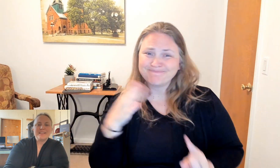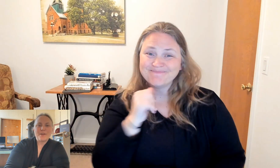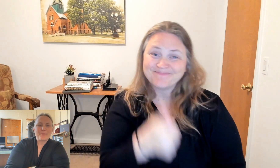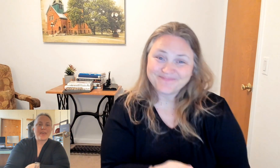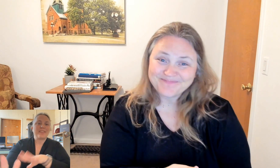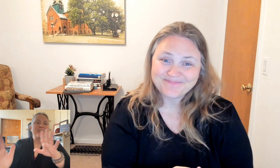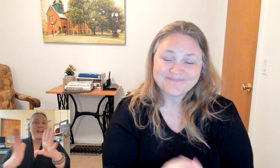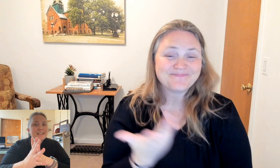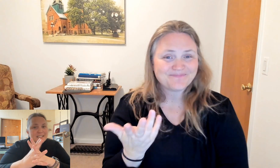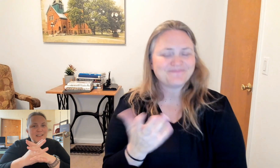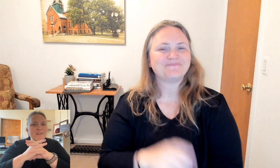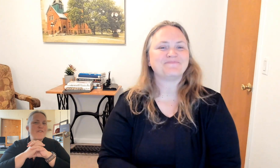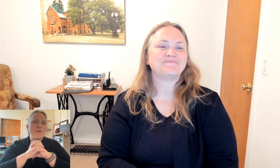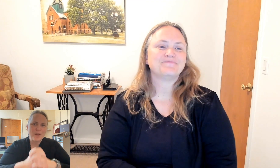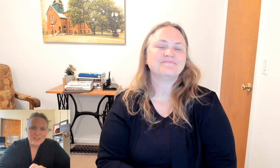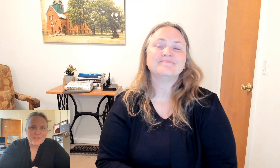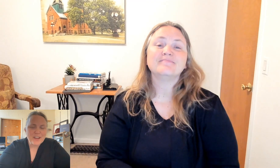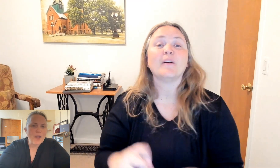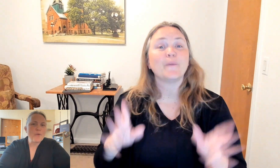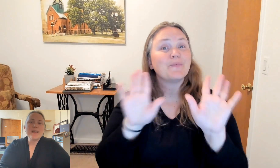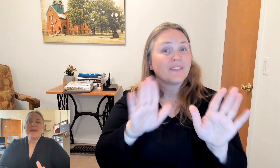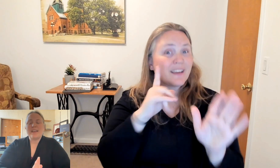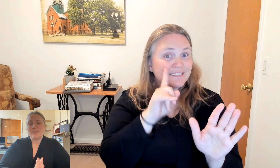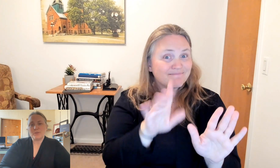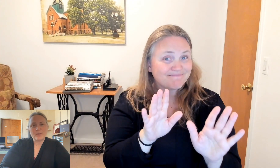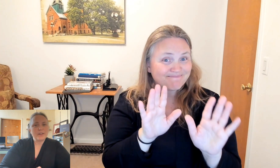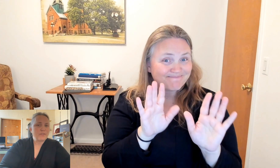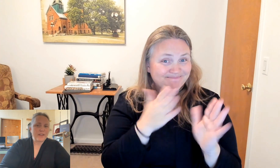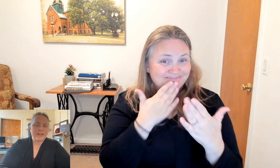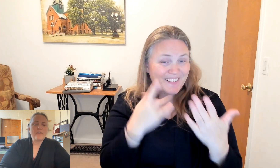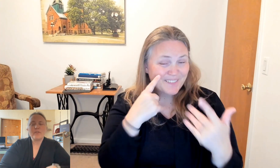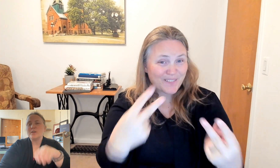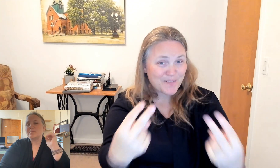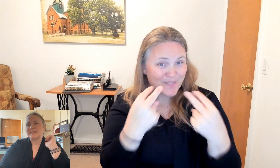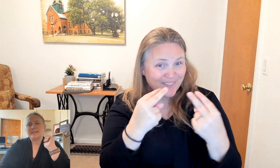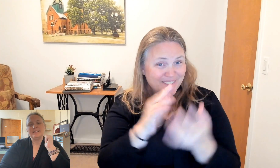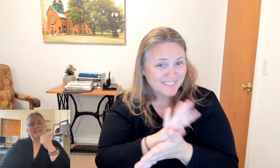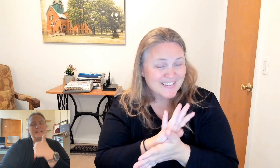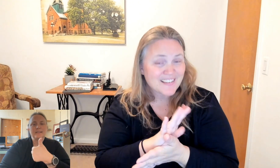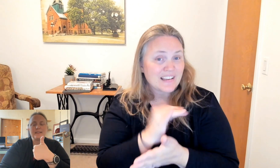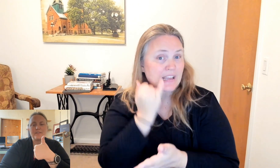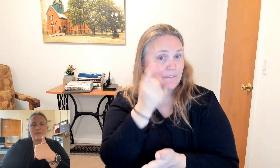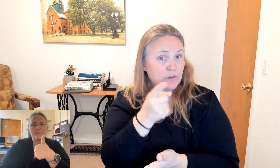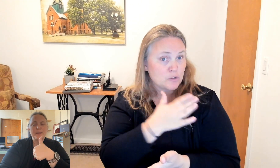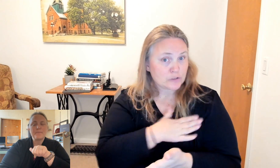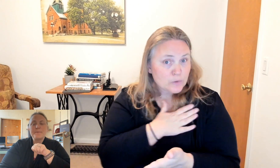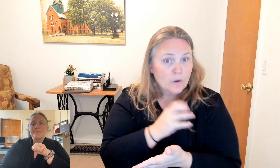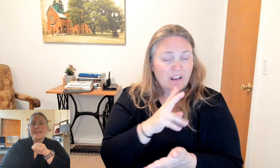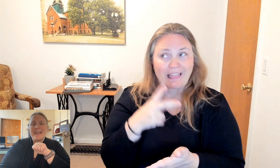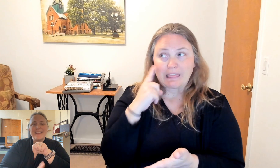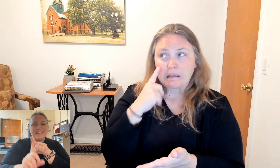So thanks for watching the video. If you enjoyed it or found it helpful, please give a thumbs up and